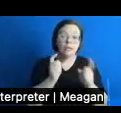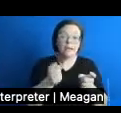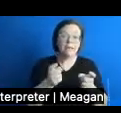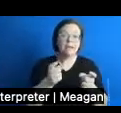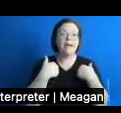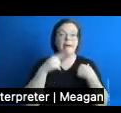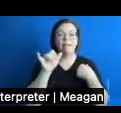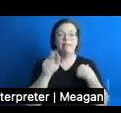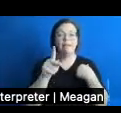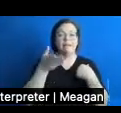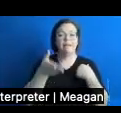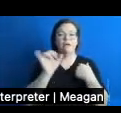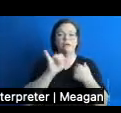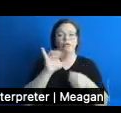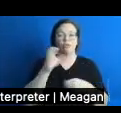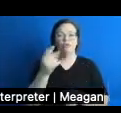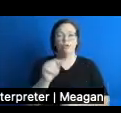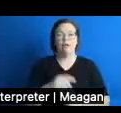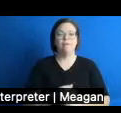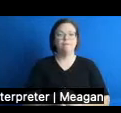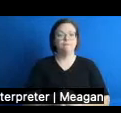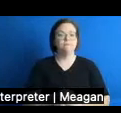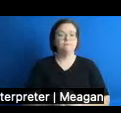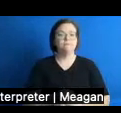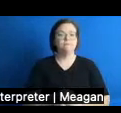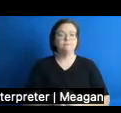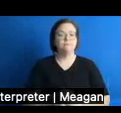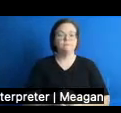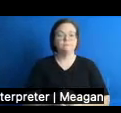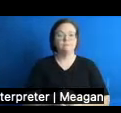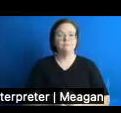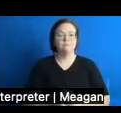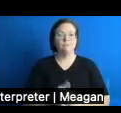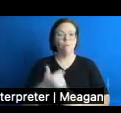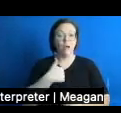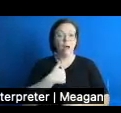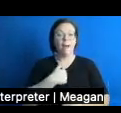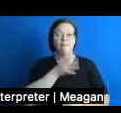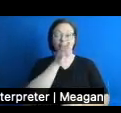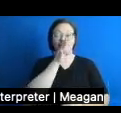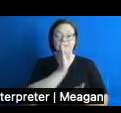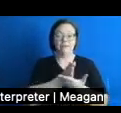links for that there in the chat. And so I'm gonna stop talking, and I'm gonna pass it over